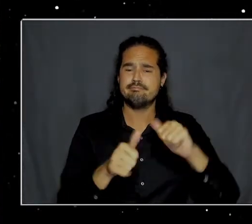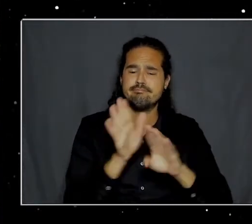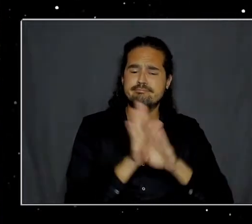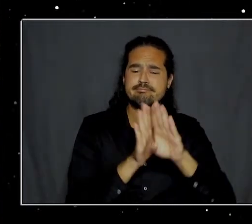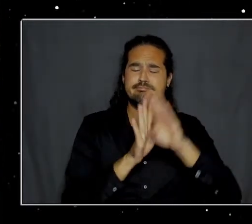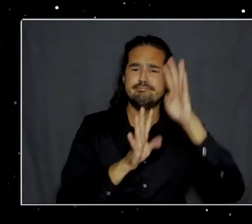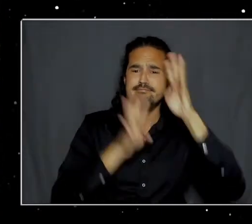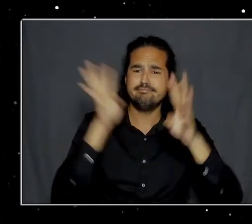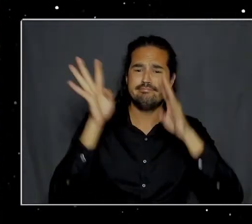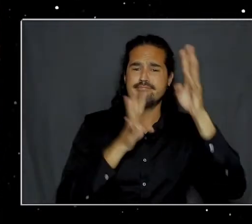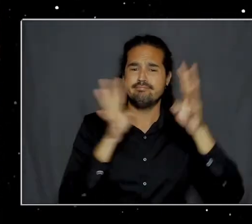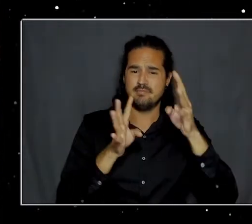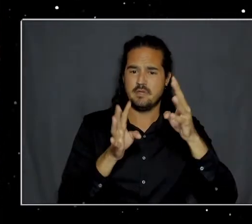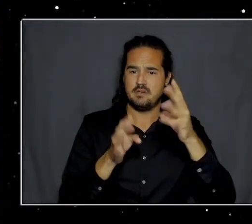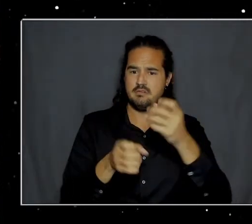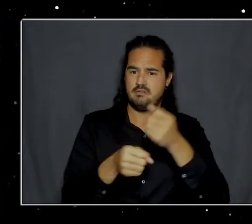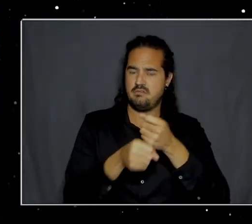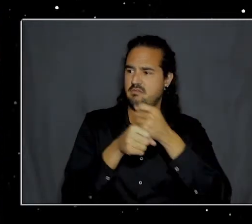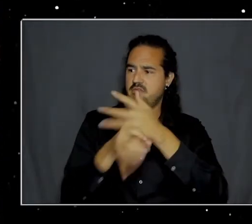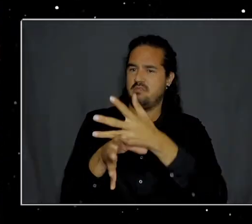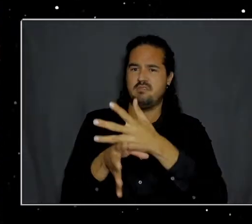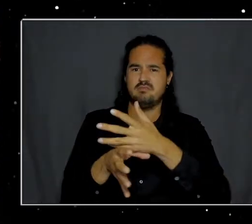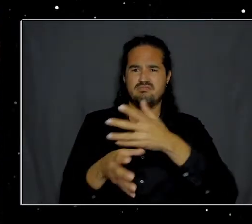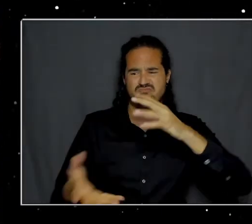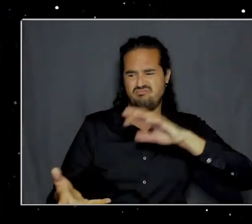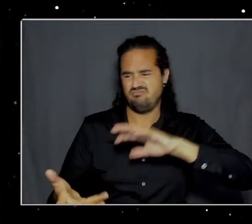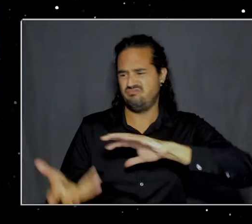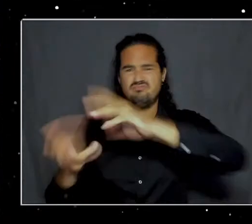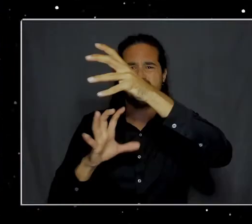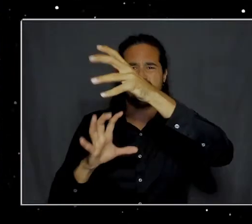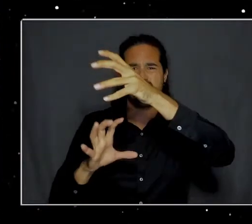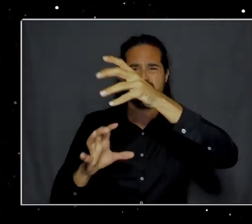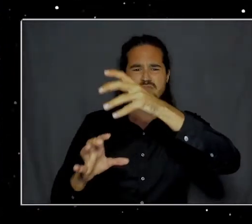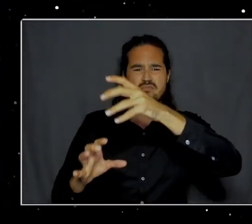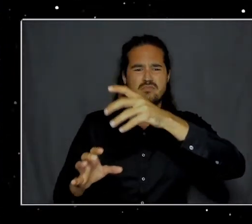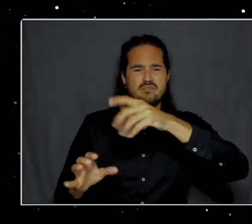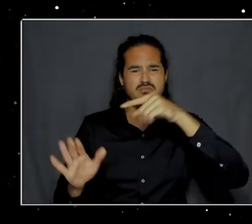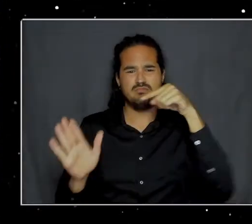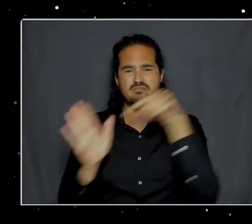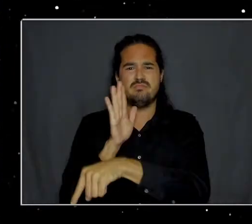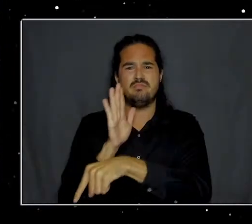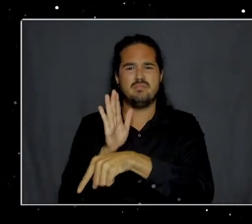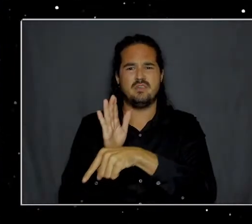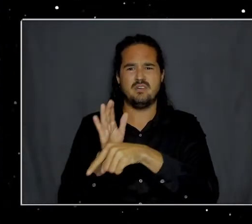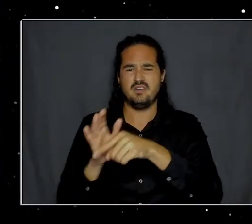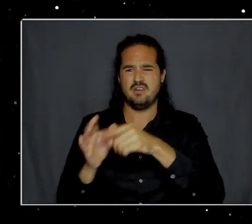JUSTIFICATION FOR CRASHING THE CELEBRATION, BUT ONLY